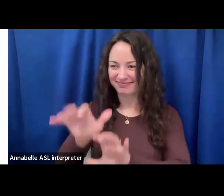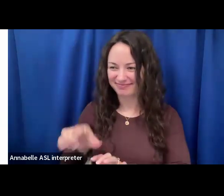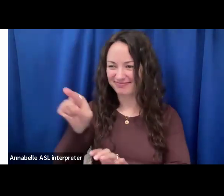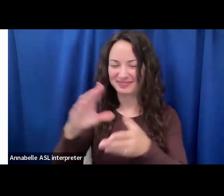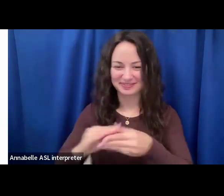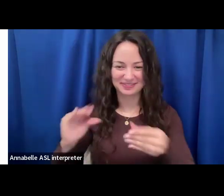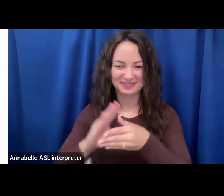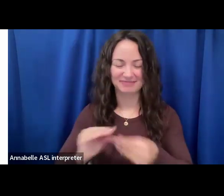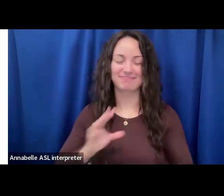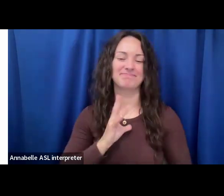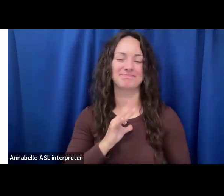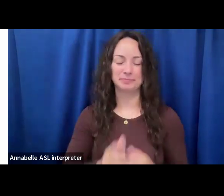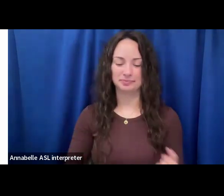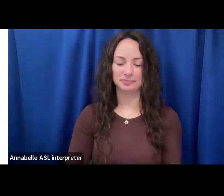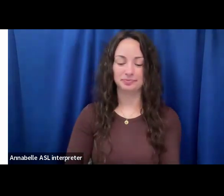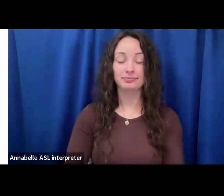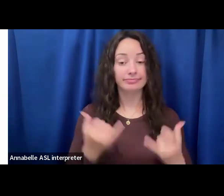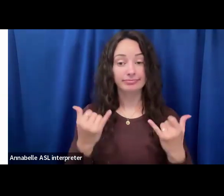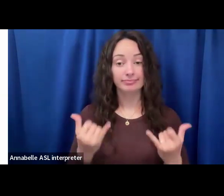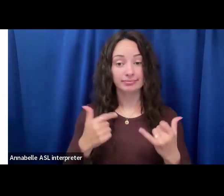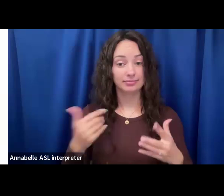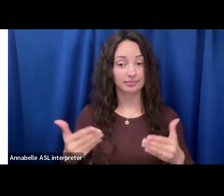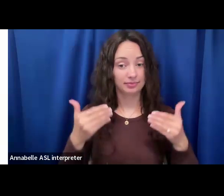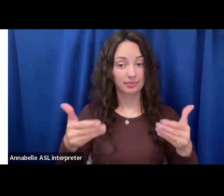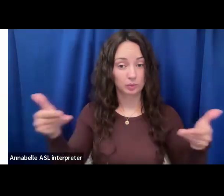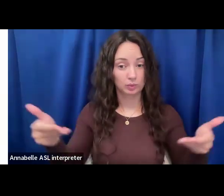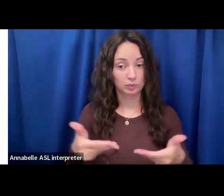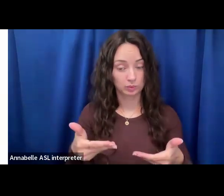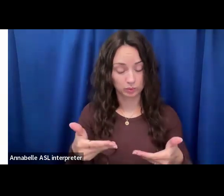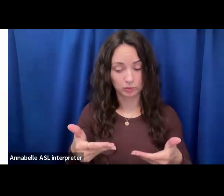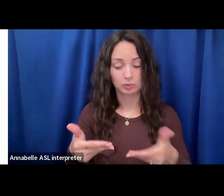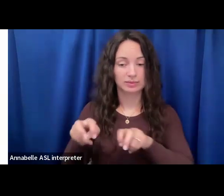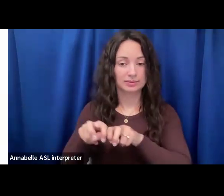At this time I want to introduce our panelists today. All of our panelists